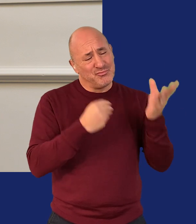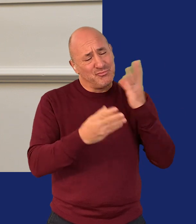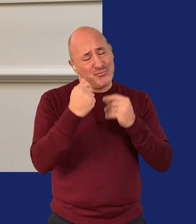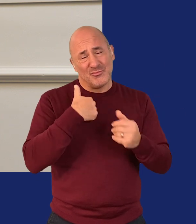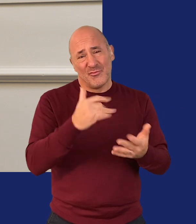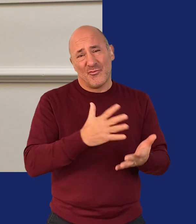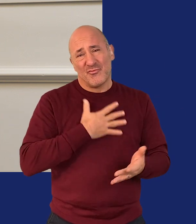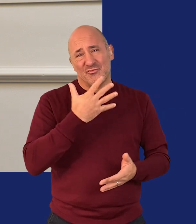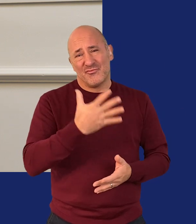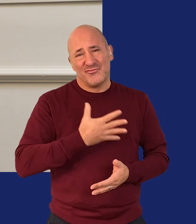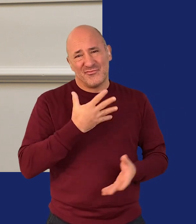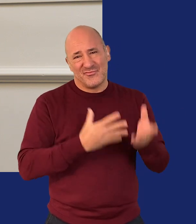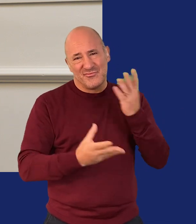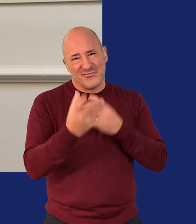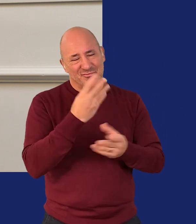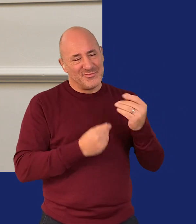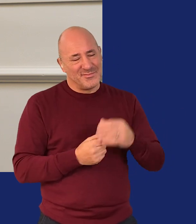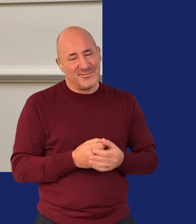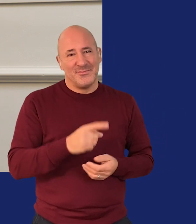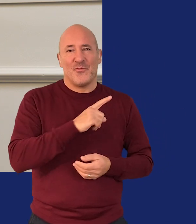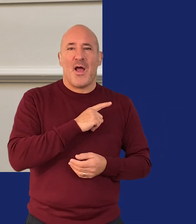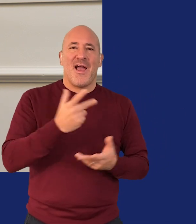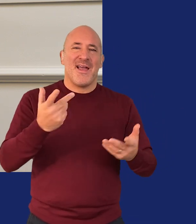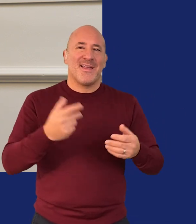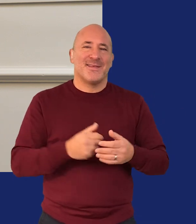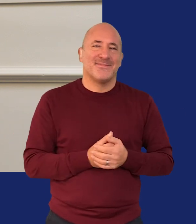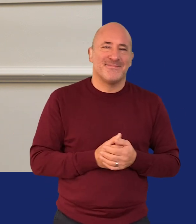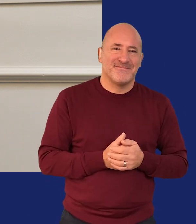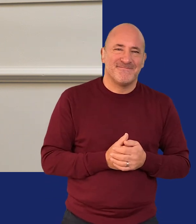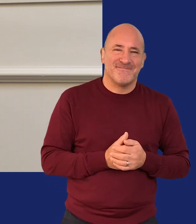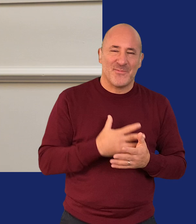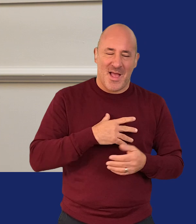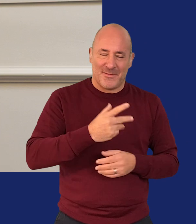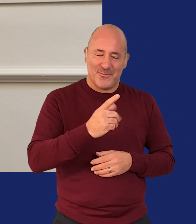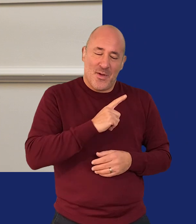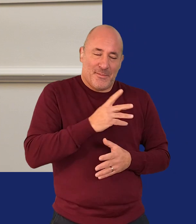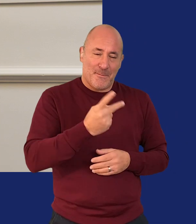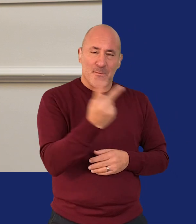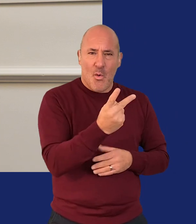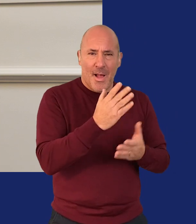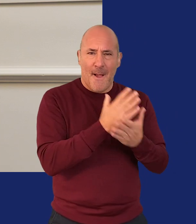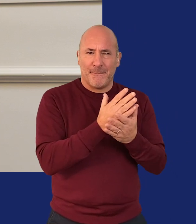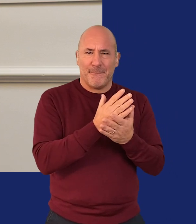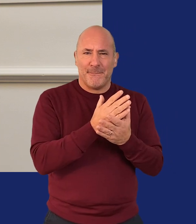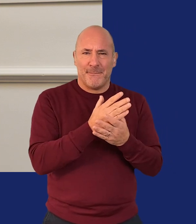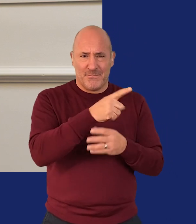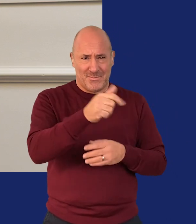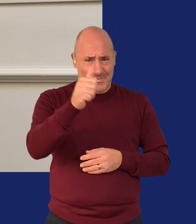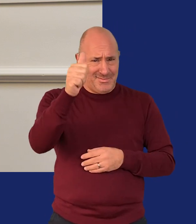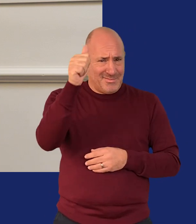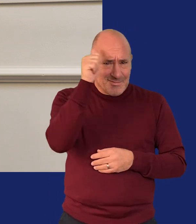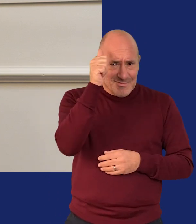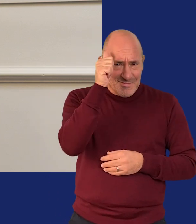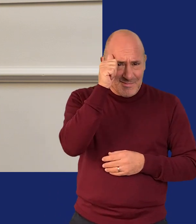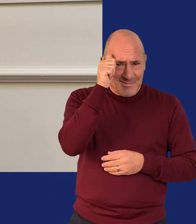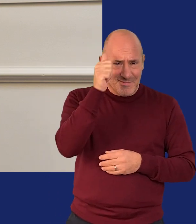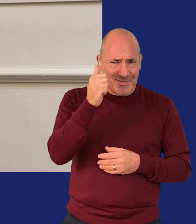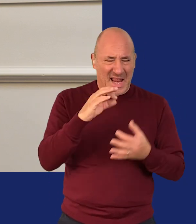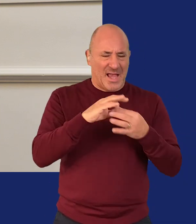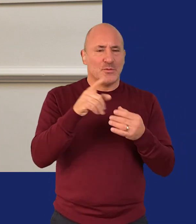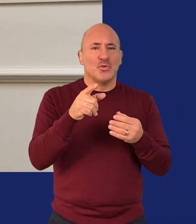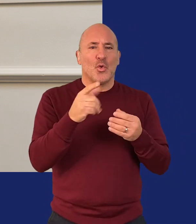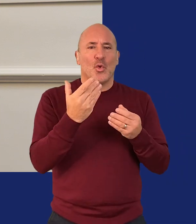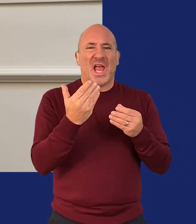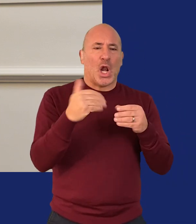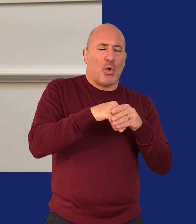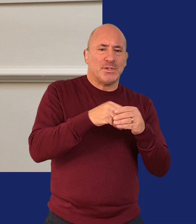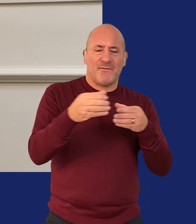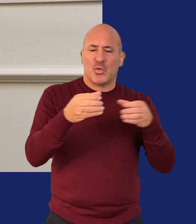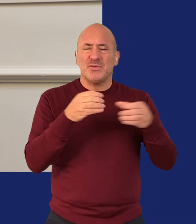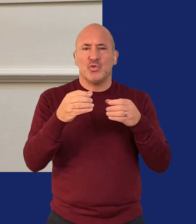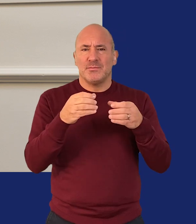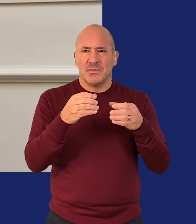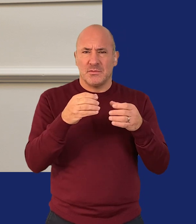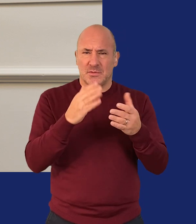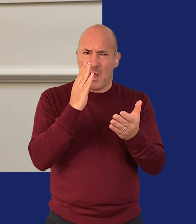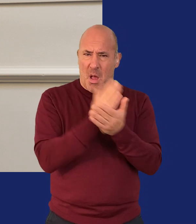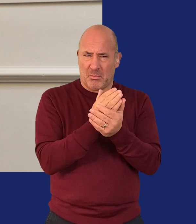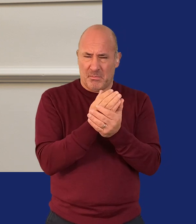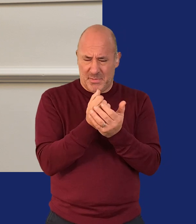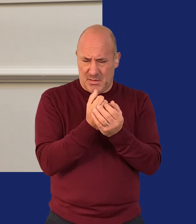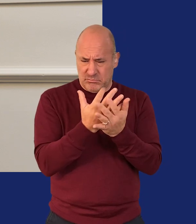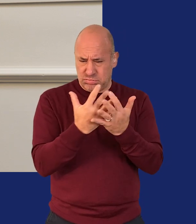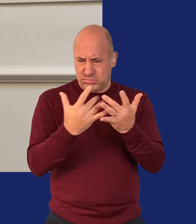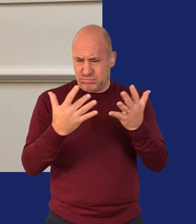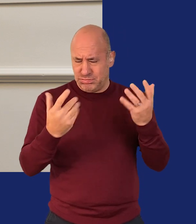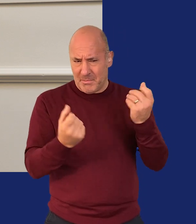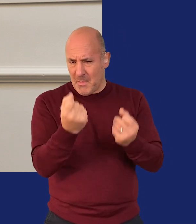listening to you talk to Adam like because I really like that you two are a very